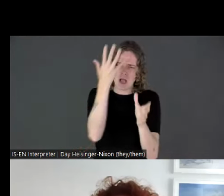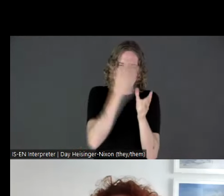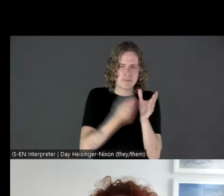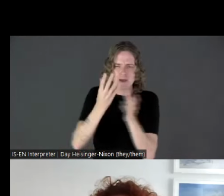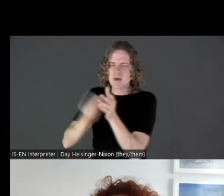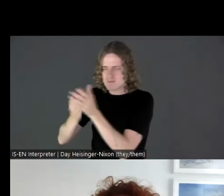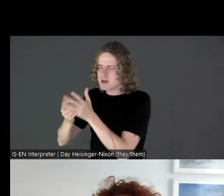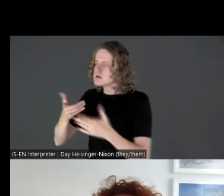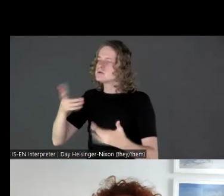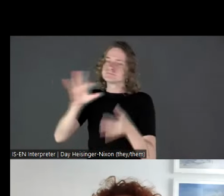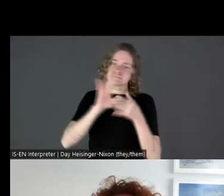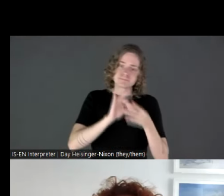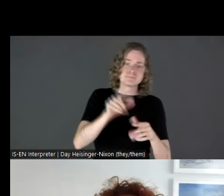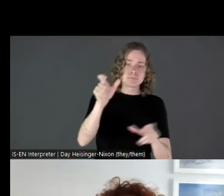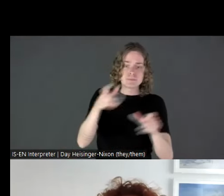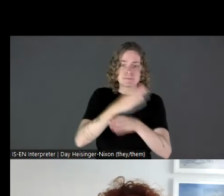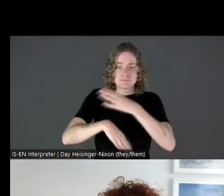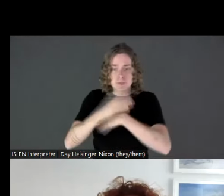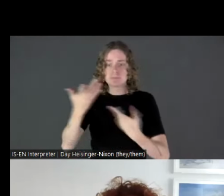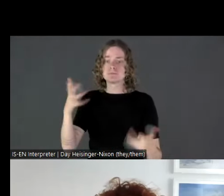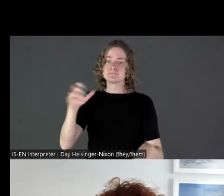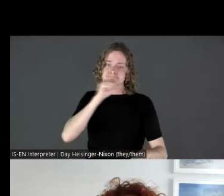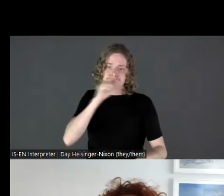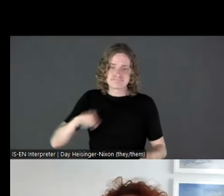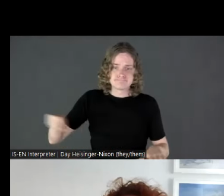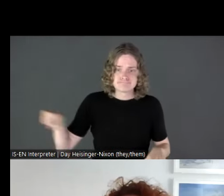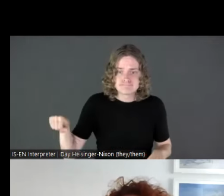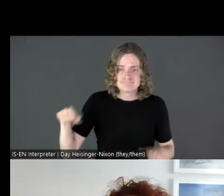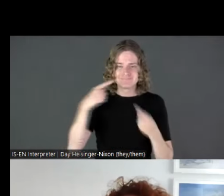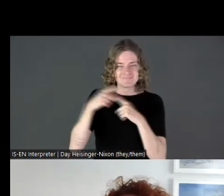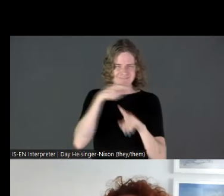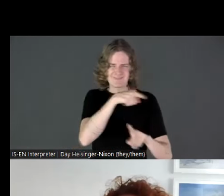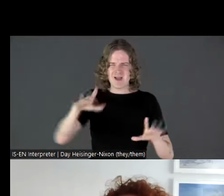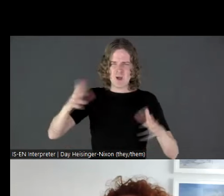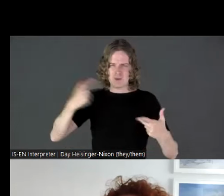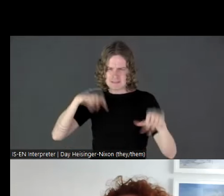used to inform the focus and prioritization of the innovation challenges that we found.